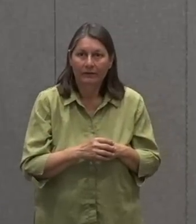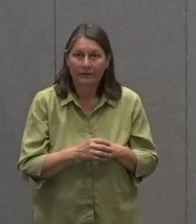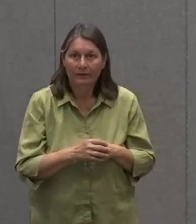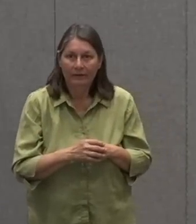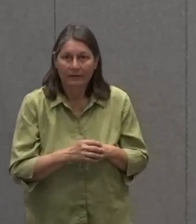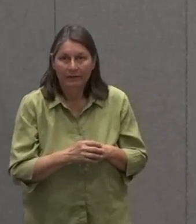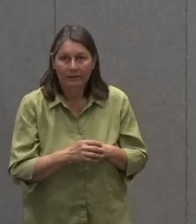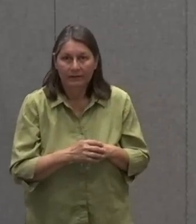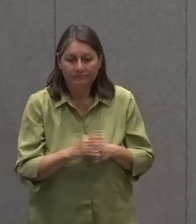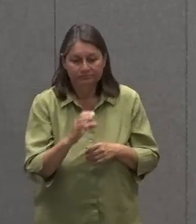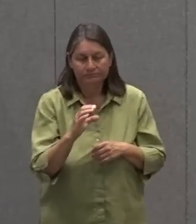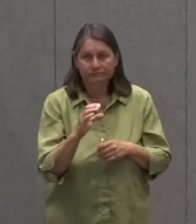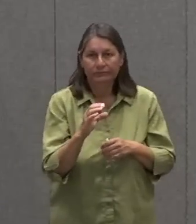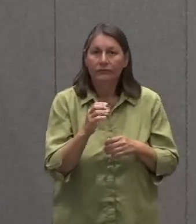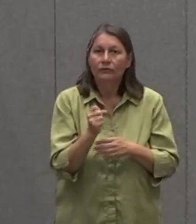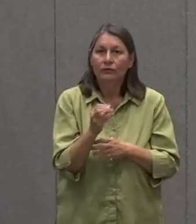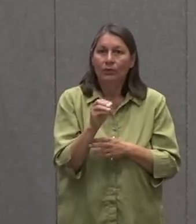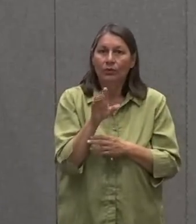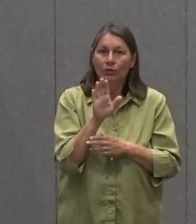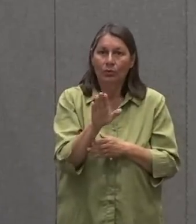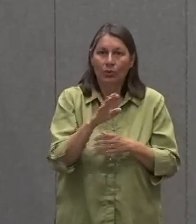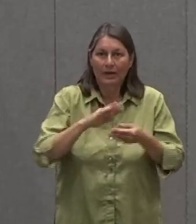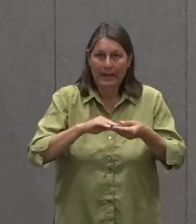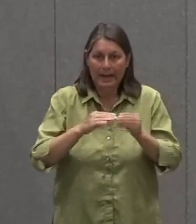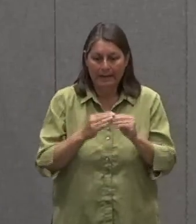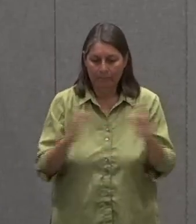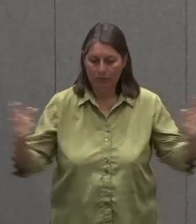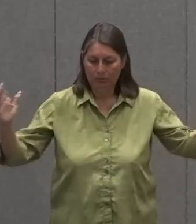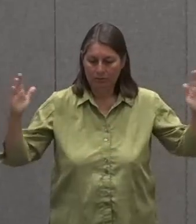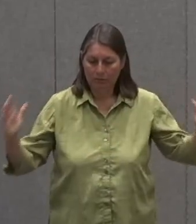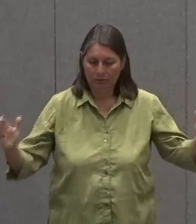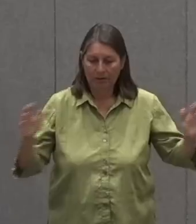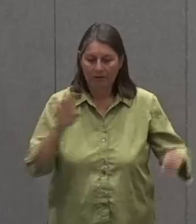and that will make our number of the day 47.125 thousandths.